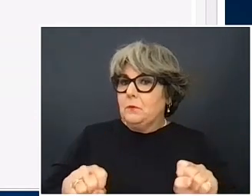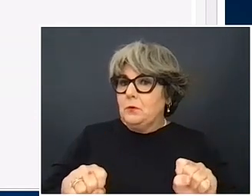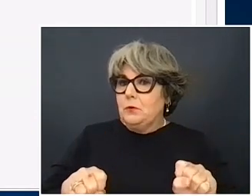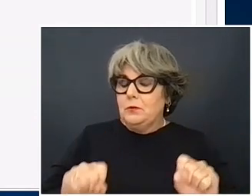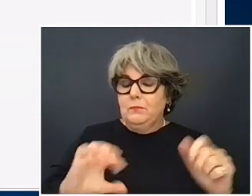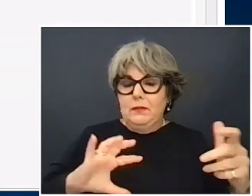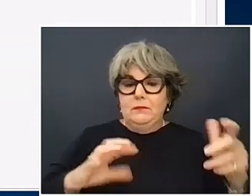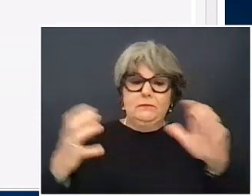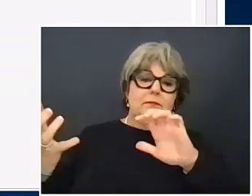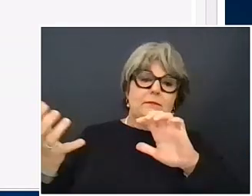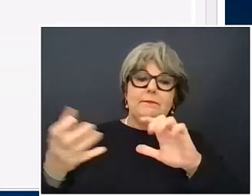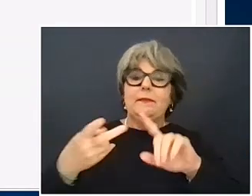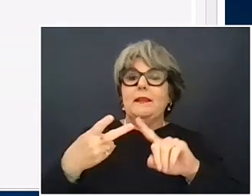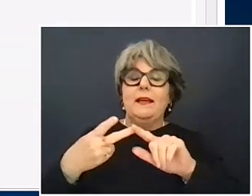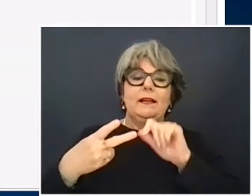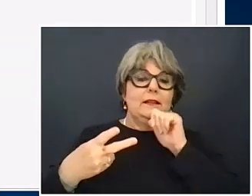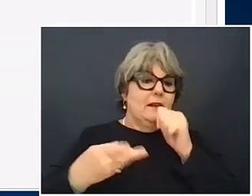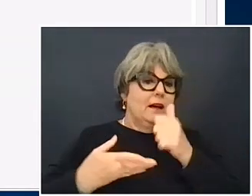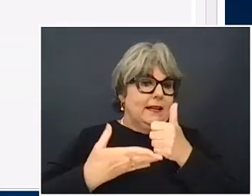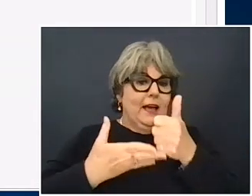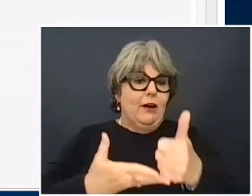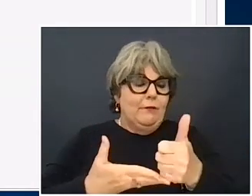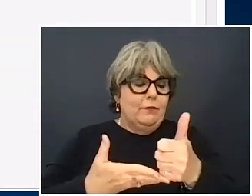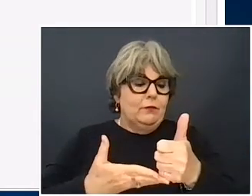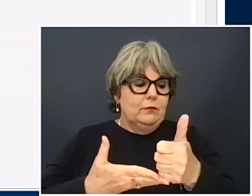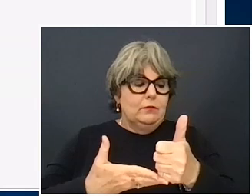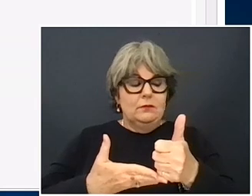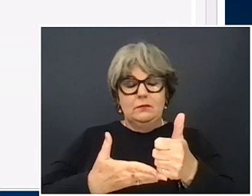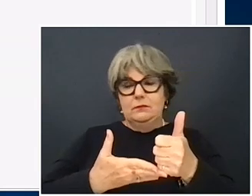unhelpful to actually jumping on them quickly and efficiently.